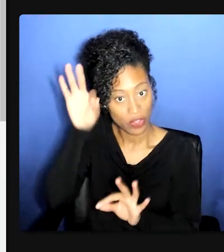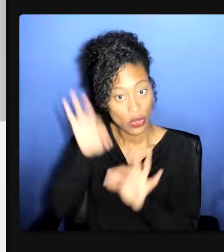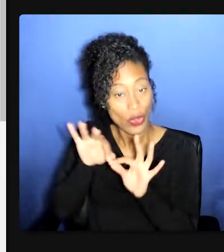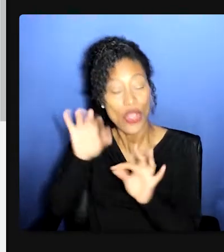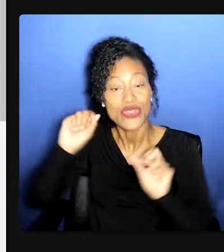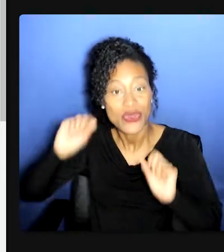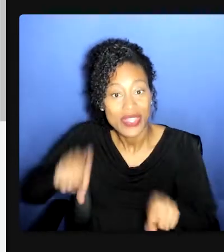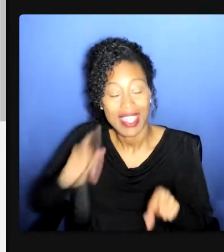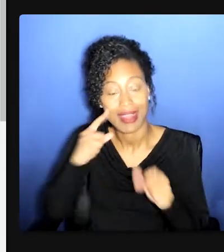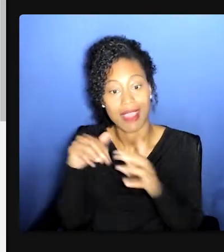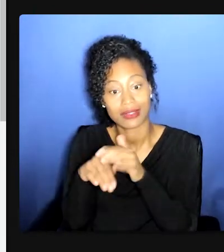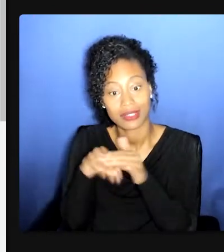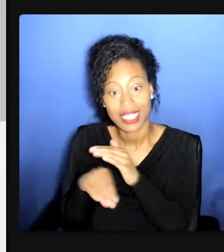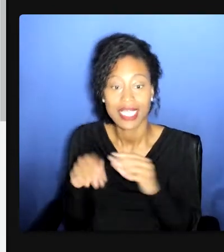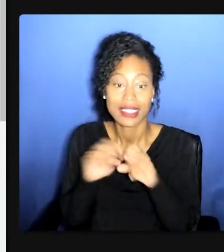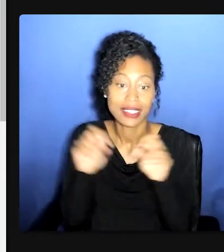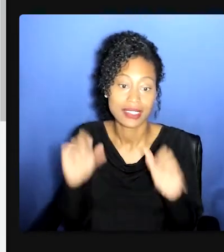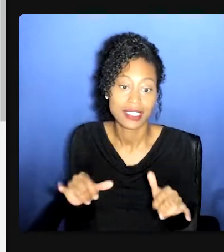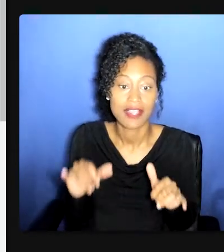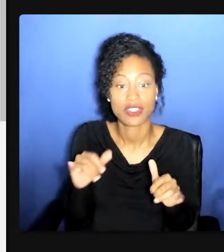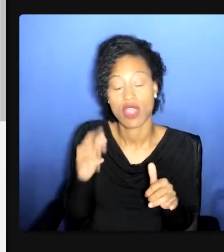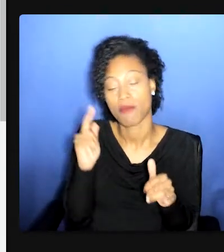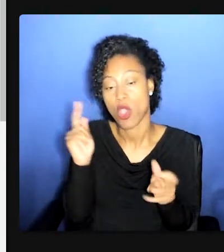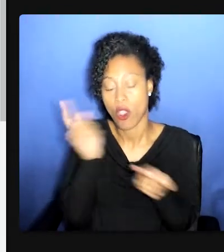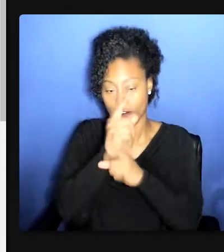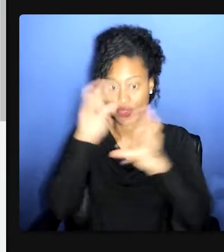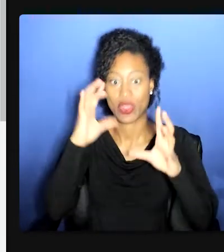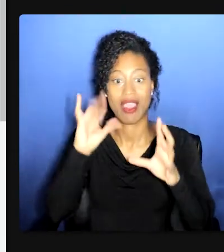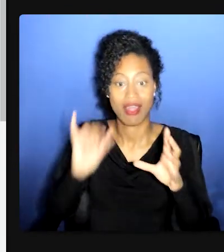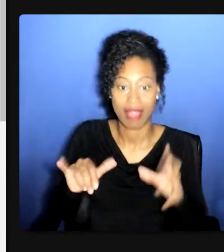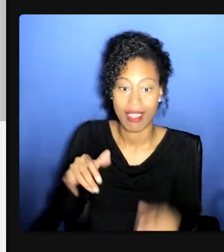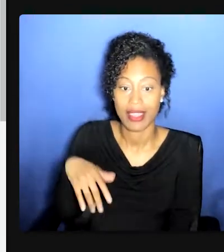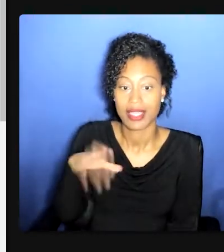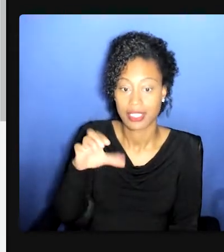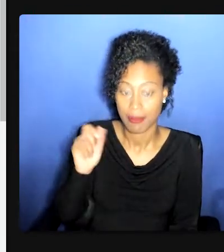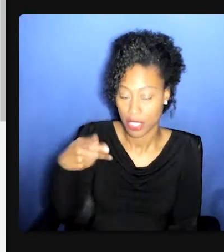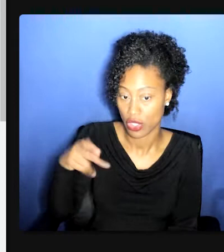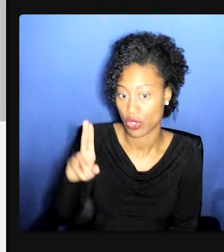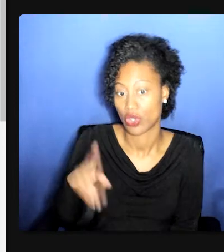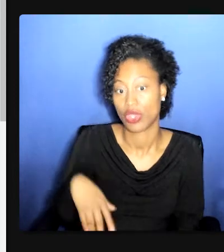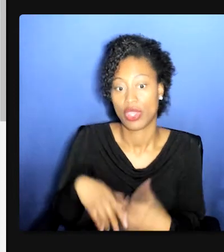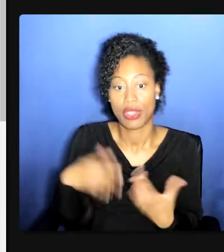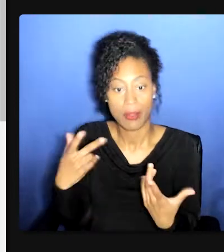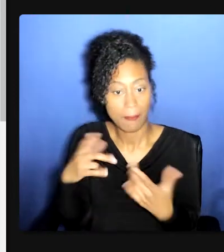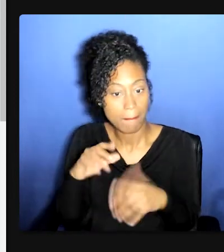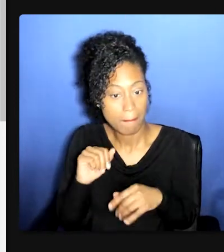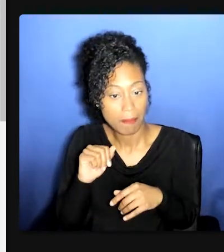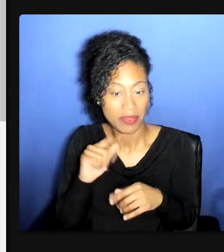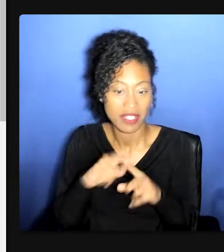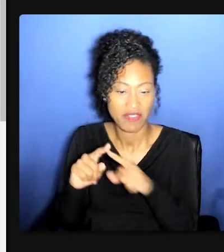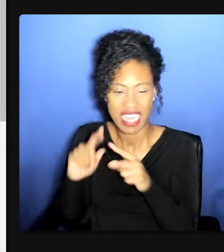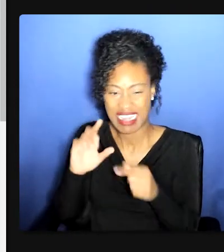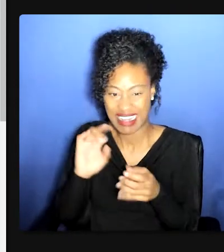you can access system level overviews like CPU usage, memory usage and network.